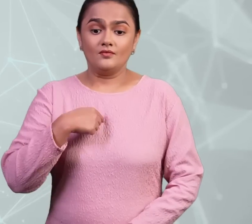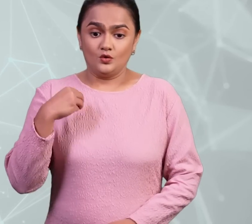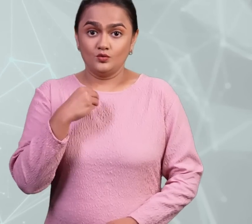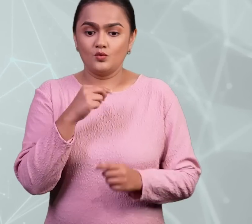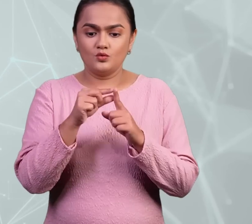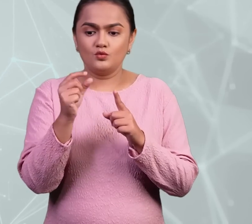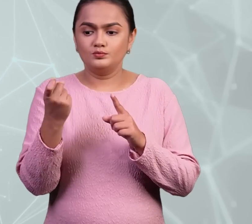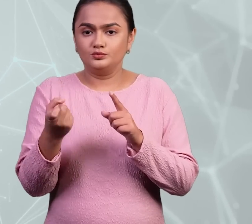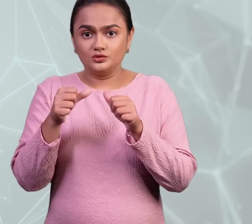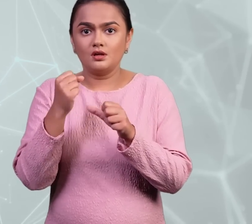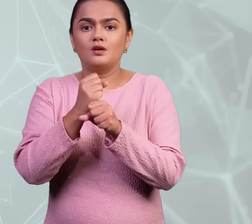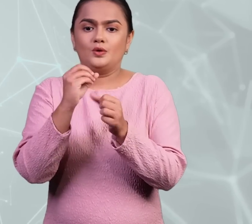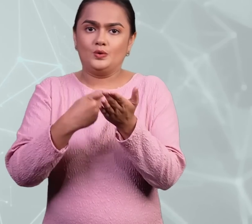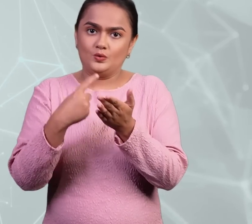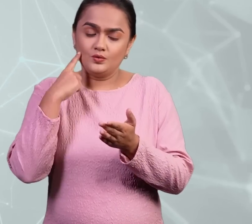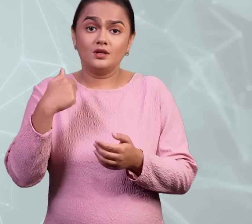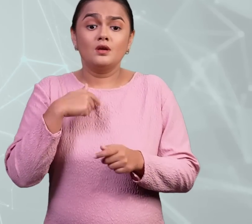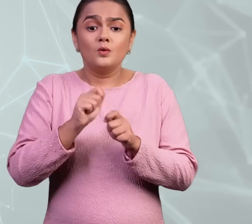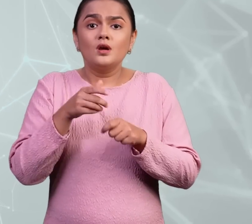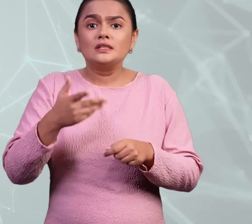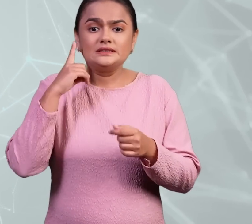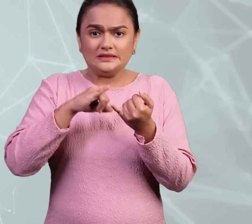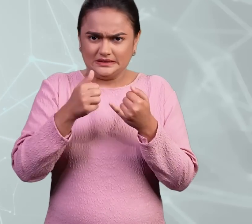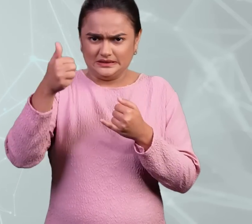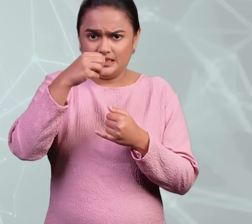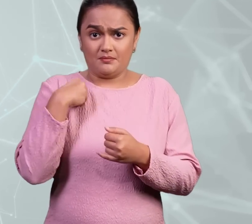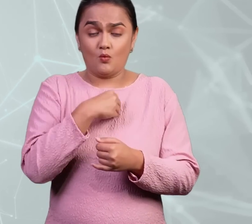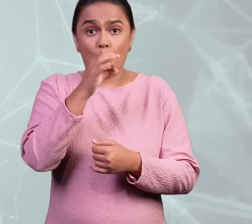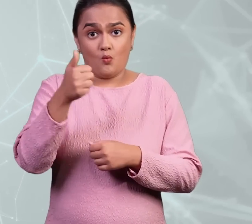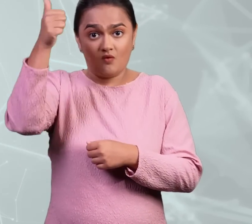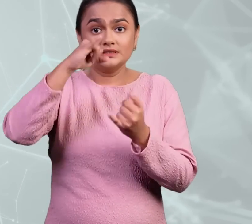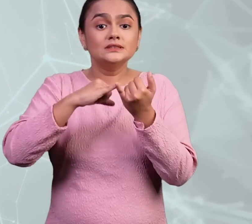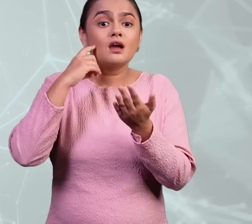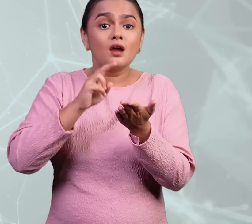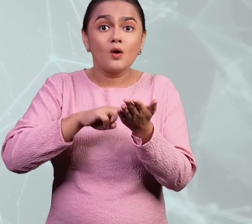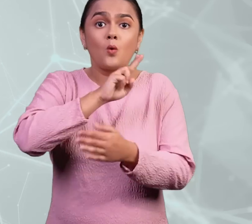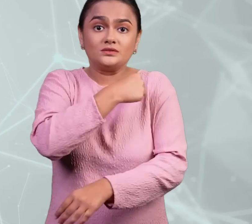I'm Dr. Pooja Gori I'm working as a Senior Medical Officer at Sion Hospital, ART Center.